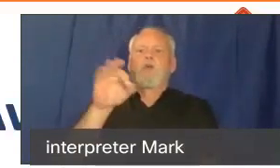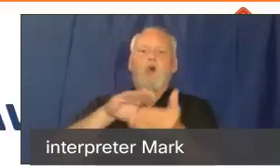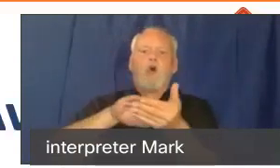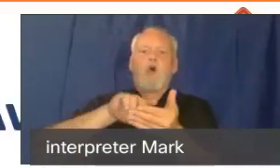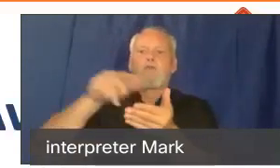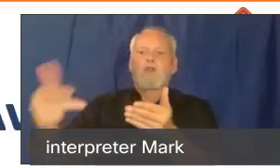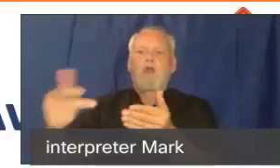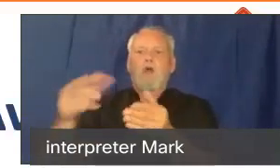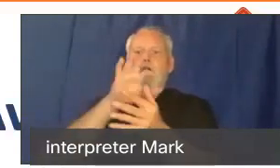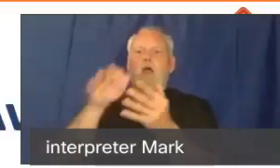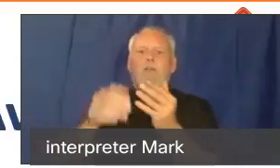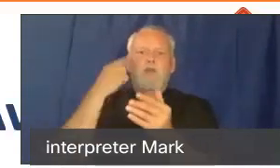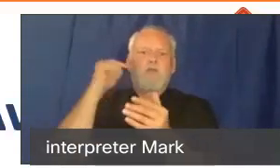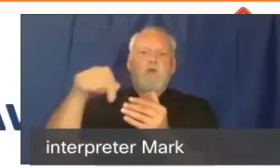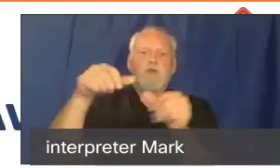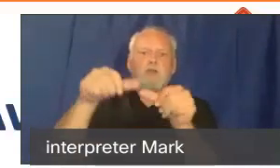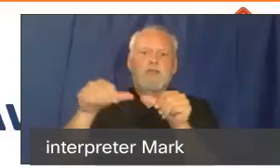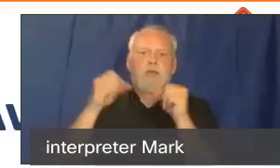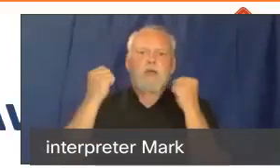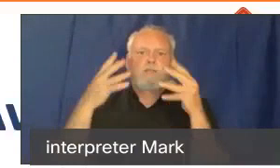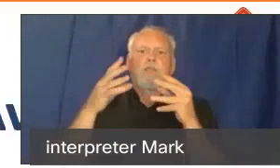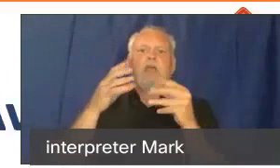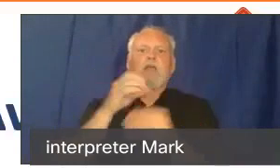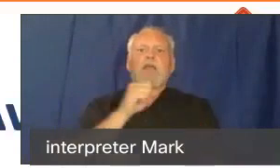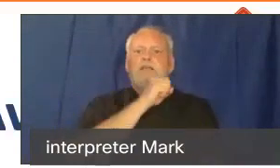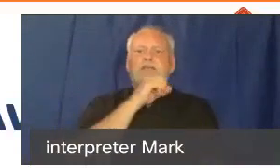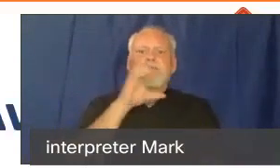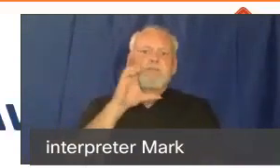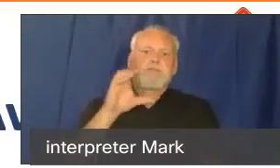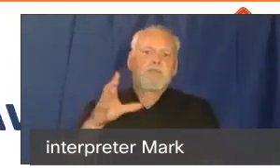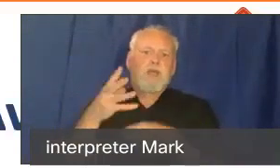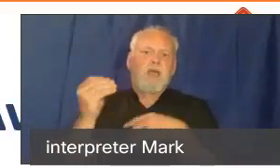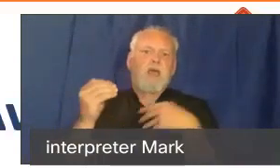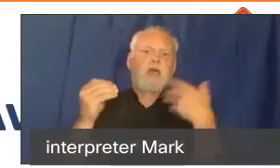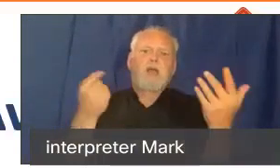Um, for the area, Mini, senior citizen, and we have a.